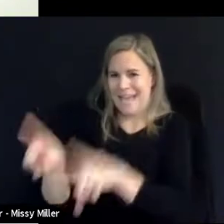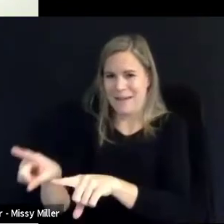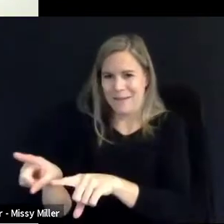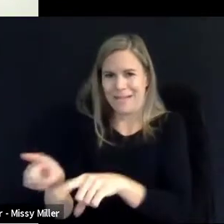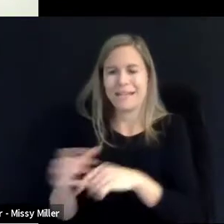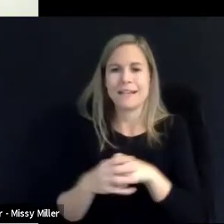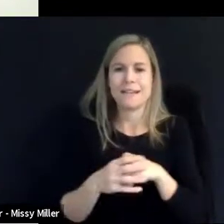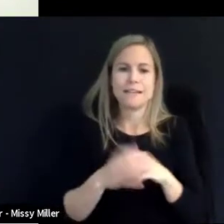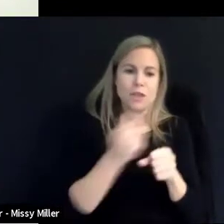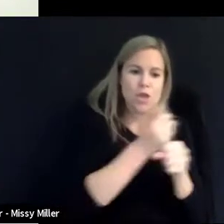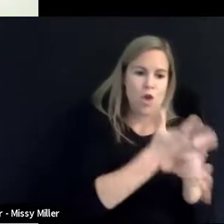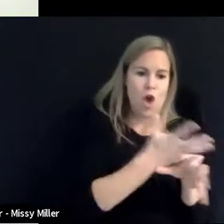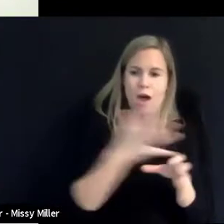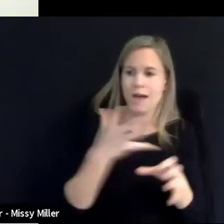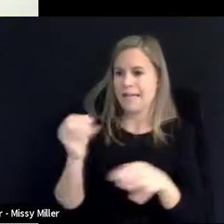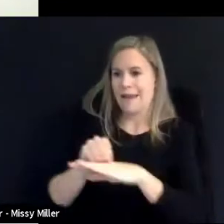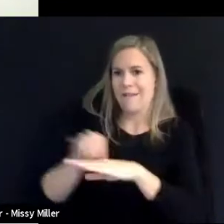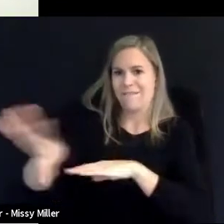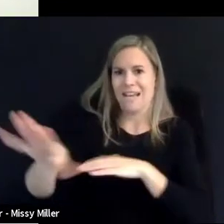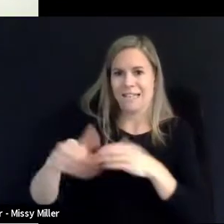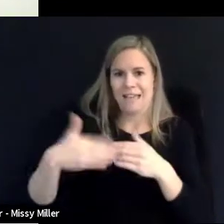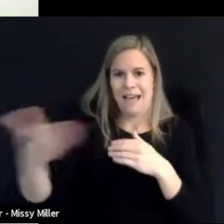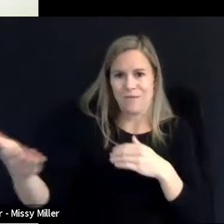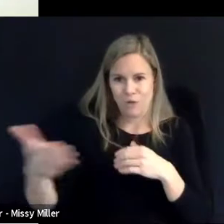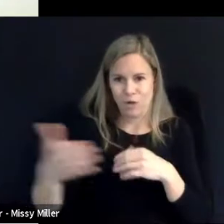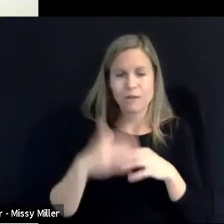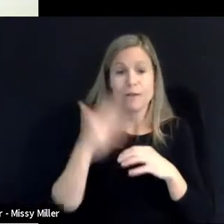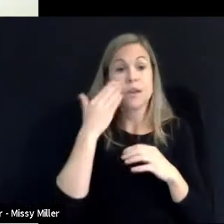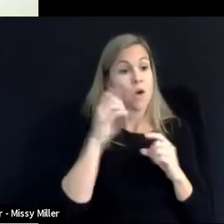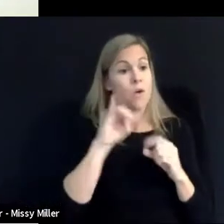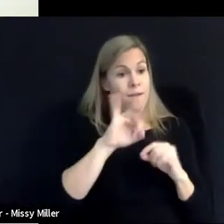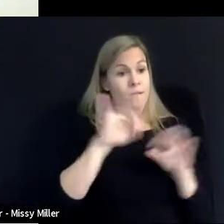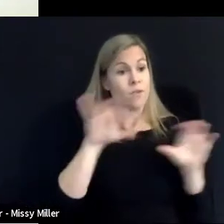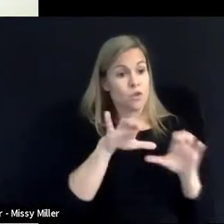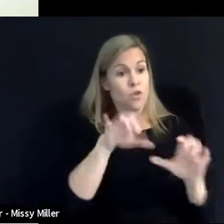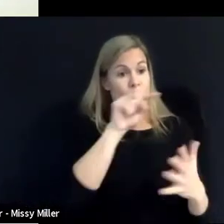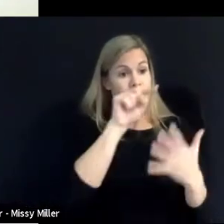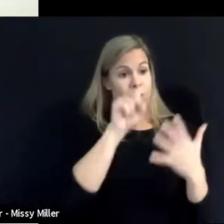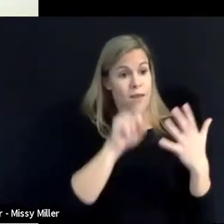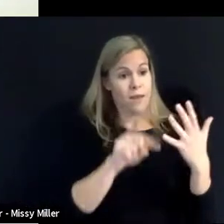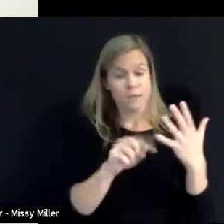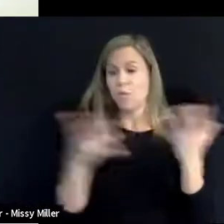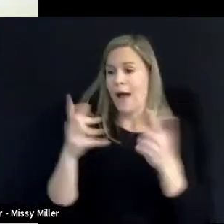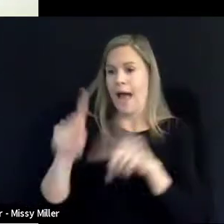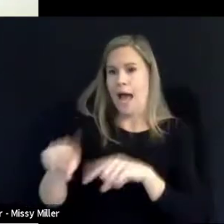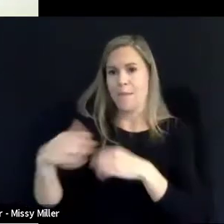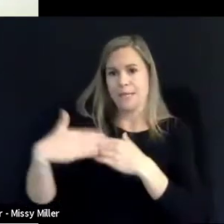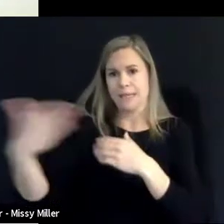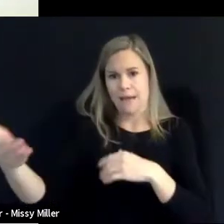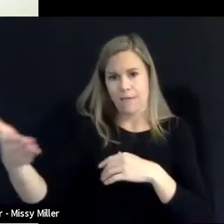If you do something, this is what happens. It should be related to the child's actual behavior